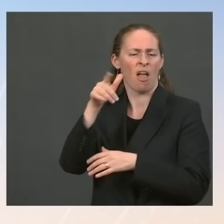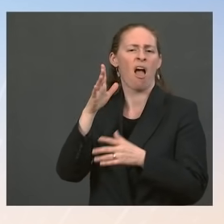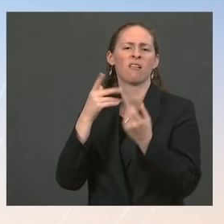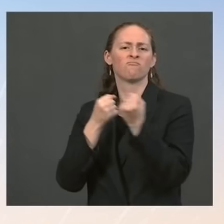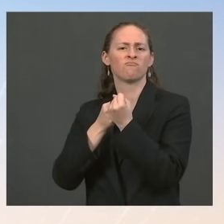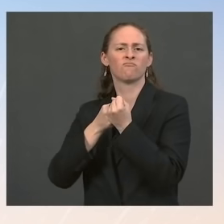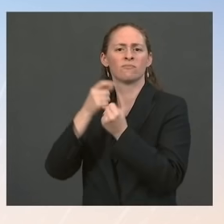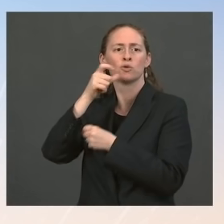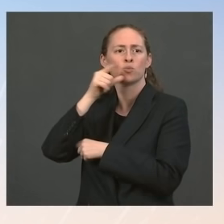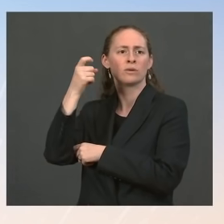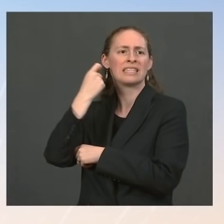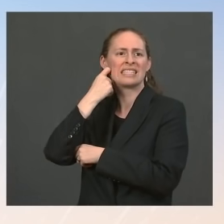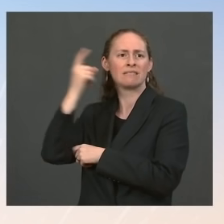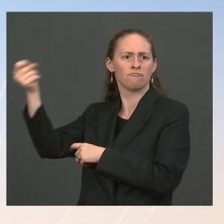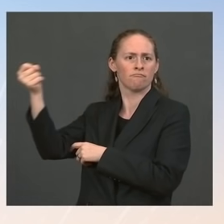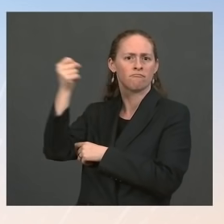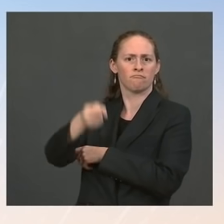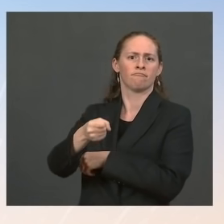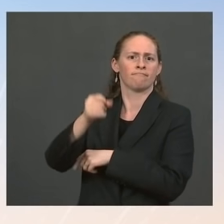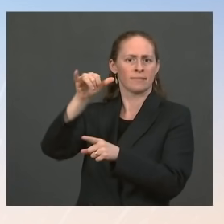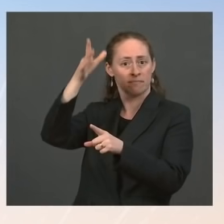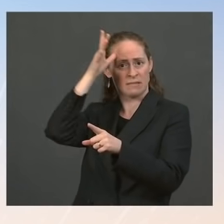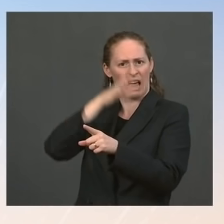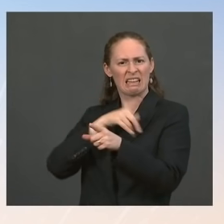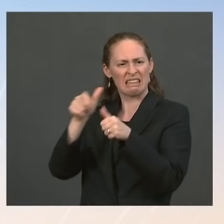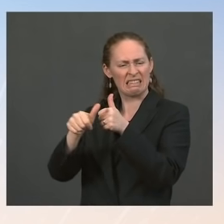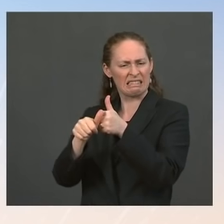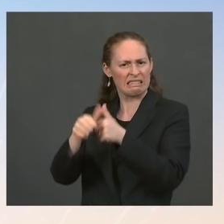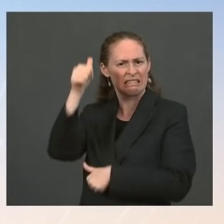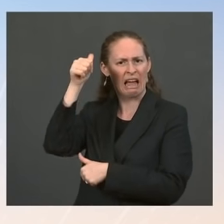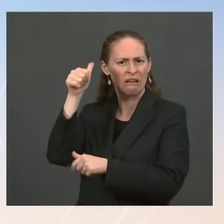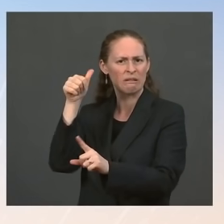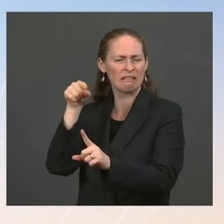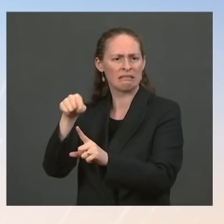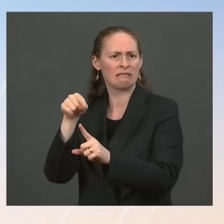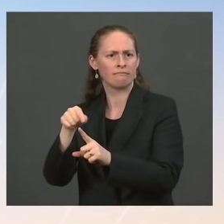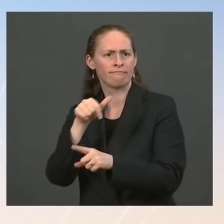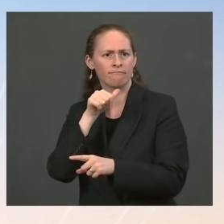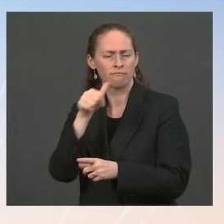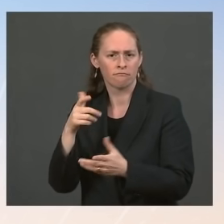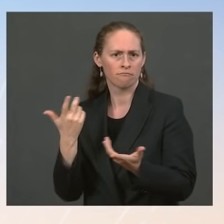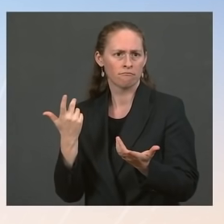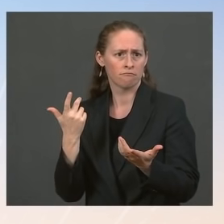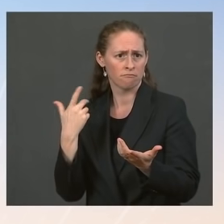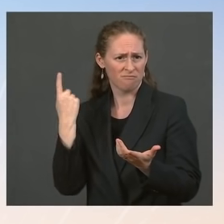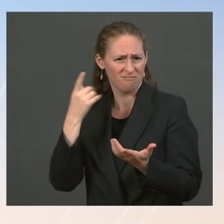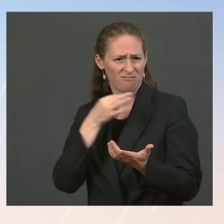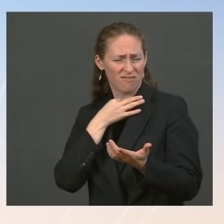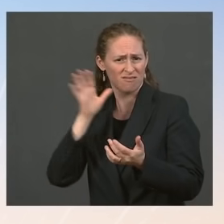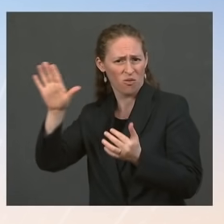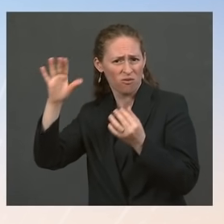who's harmed the country's banking industry. Does the White House have a comment on that? And where is the President with his decision